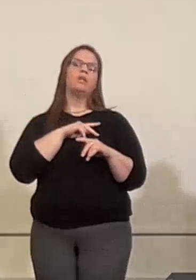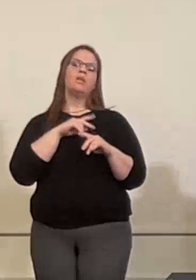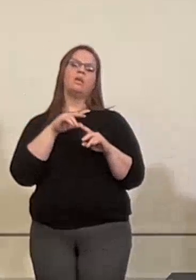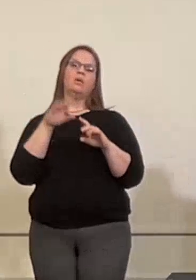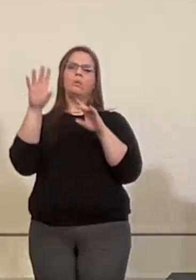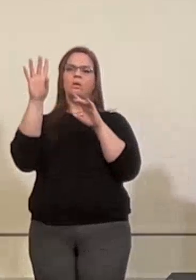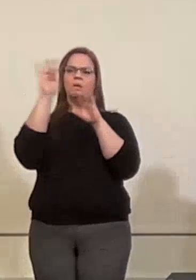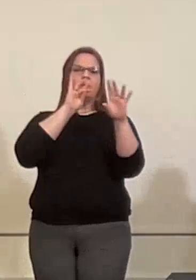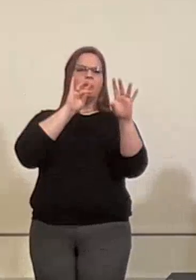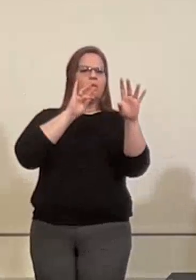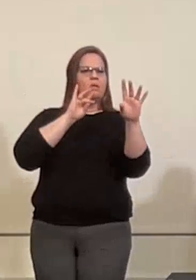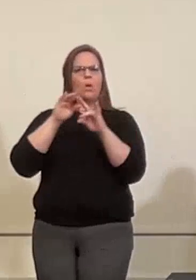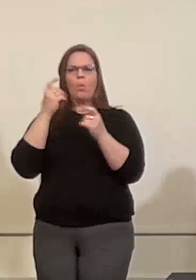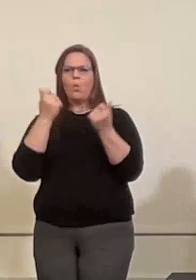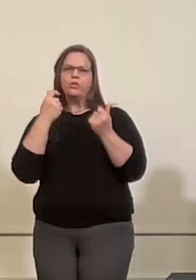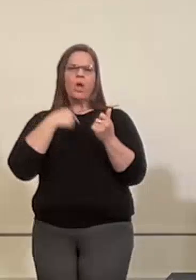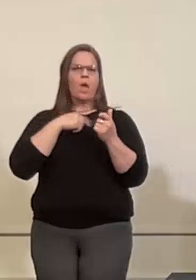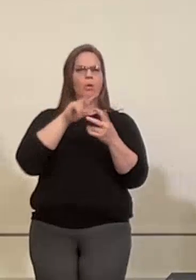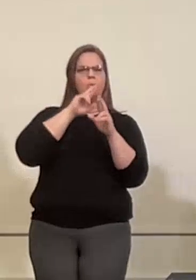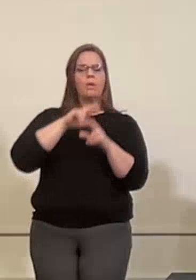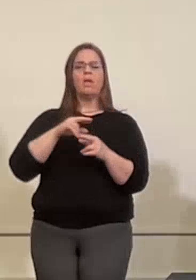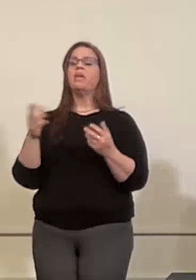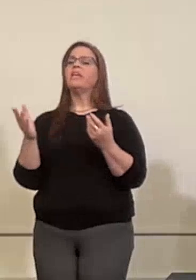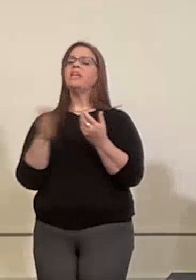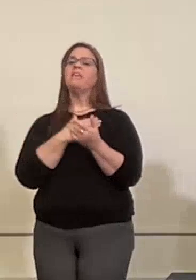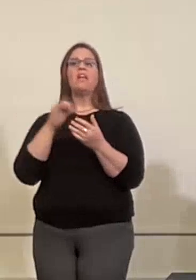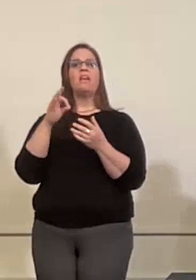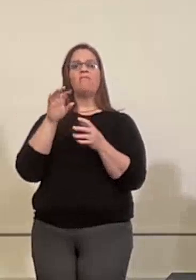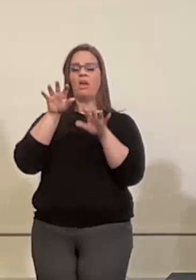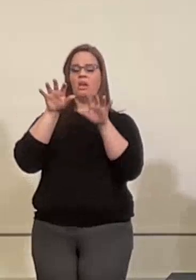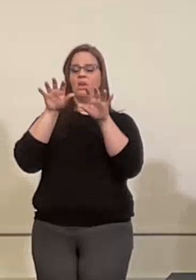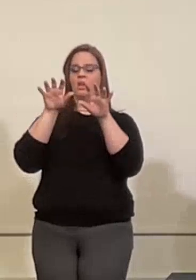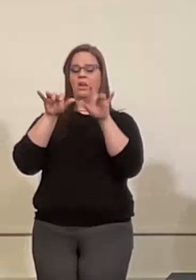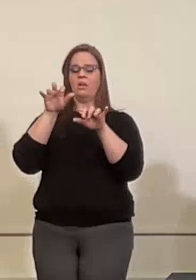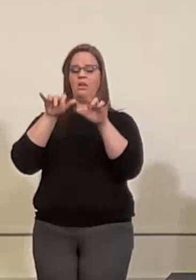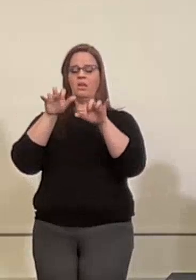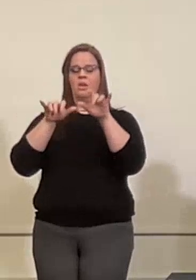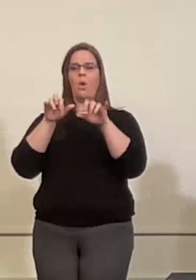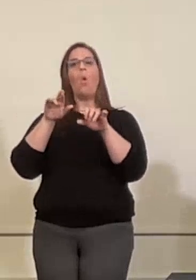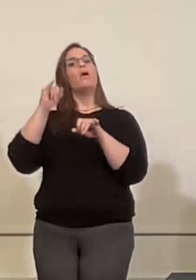to because even if I finger typed it or if I use dragon, it